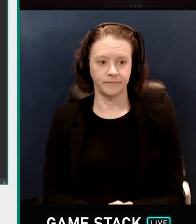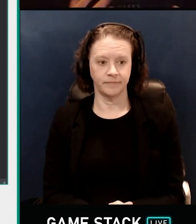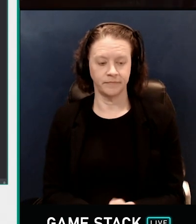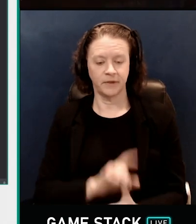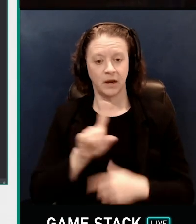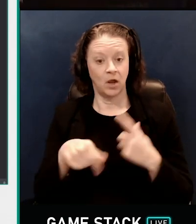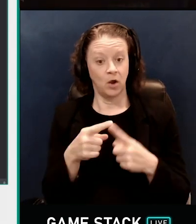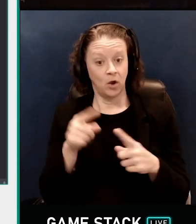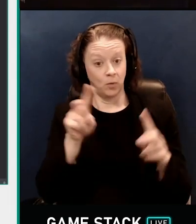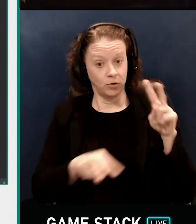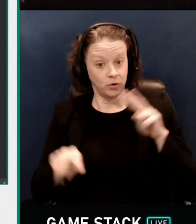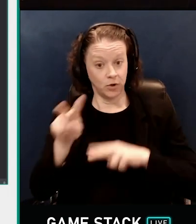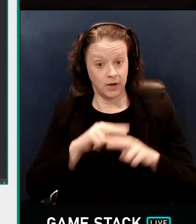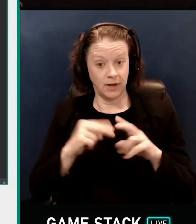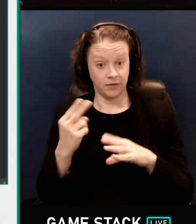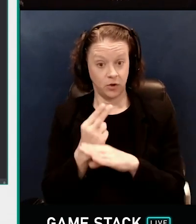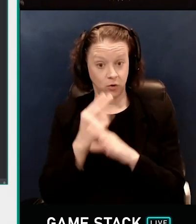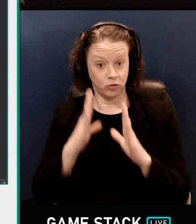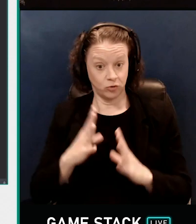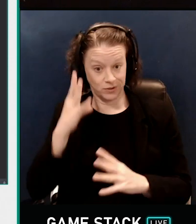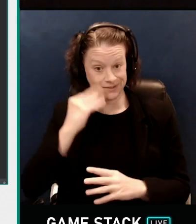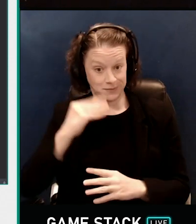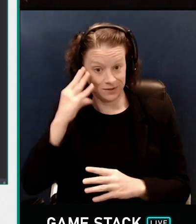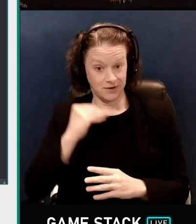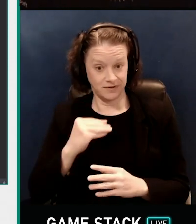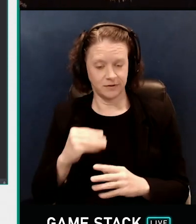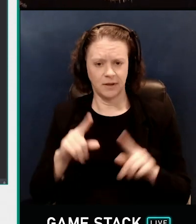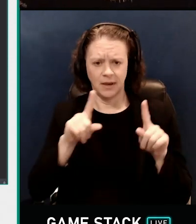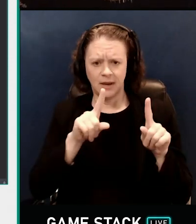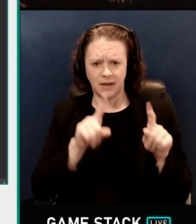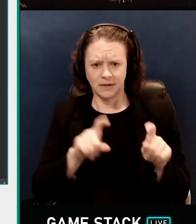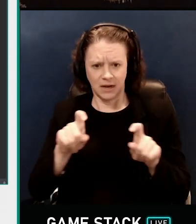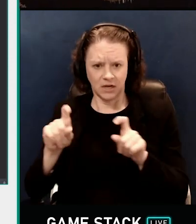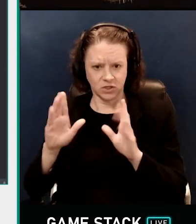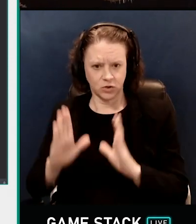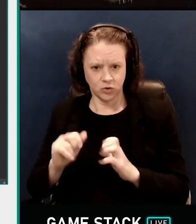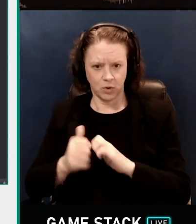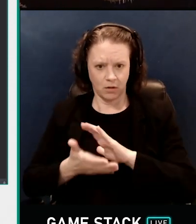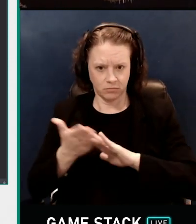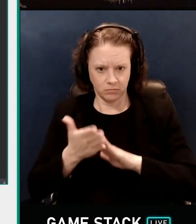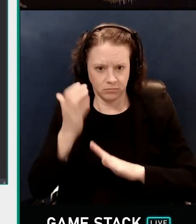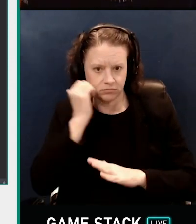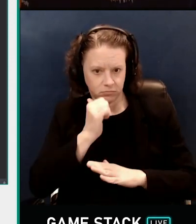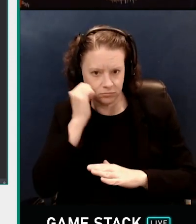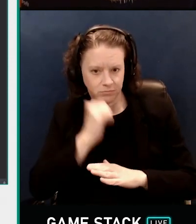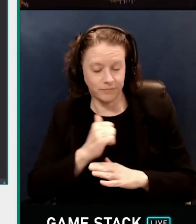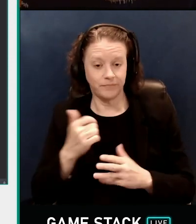When looking at our user experience, what are the testers going to run in their day to day activities?